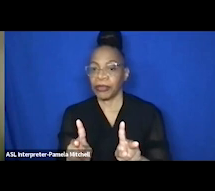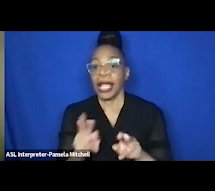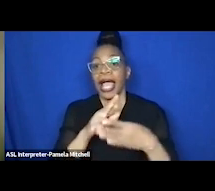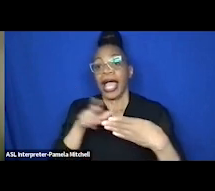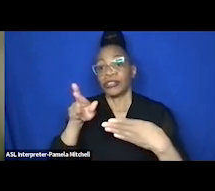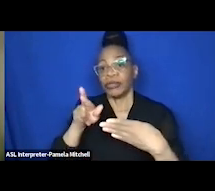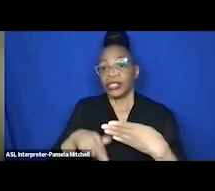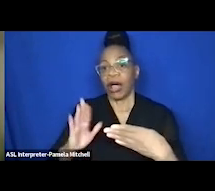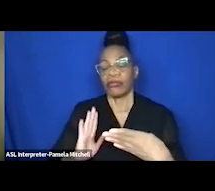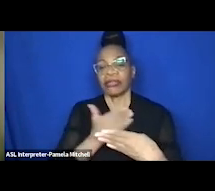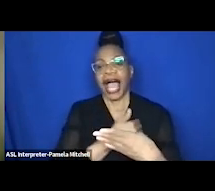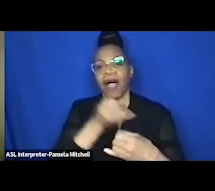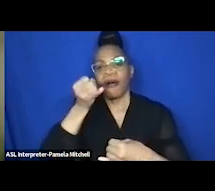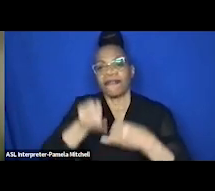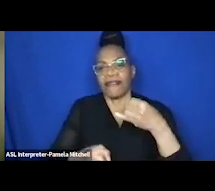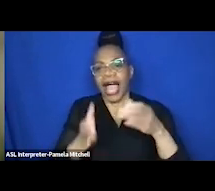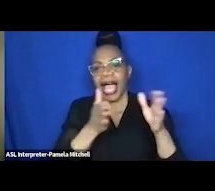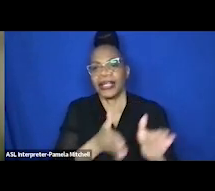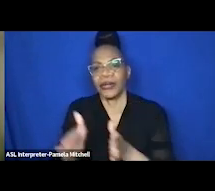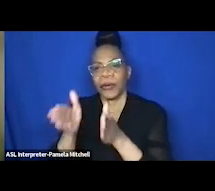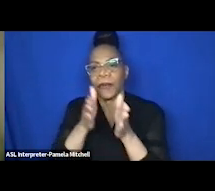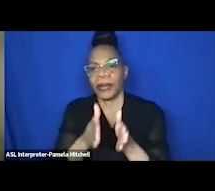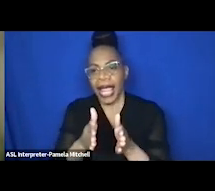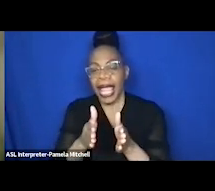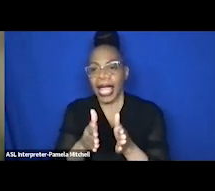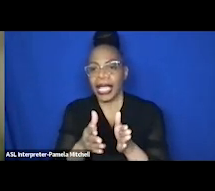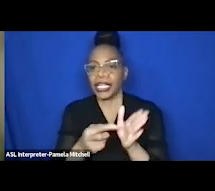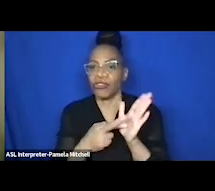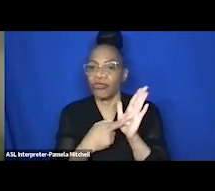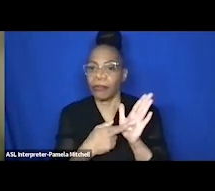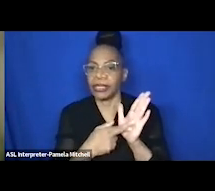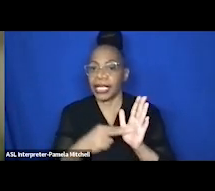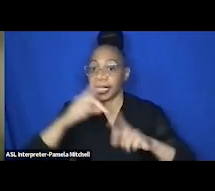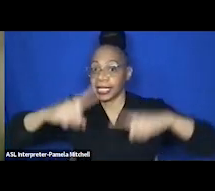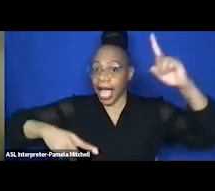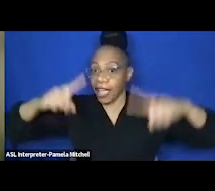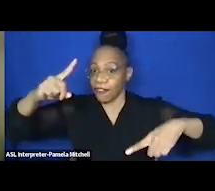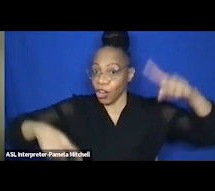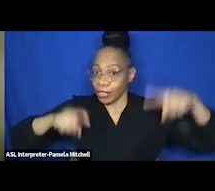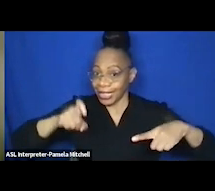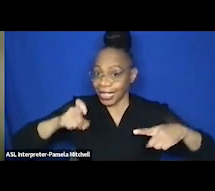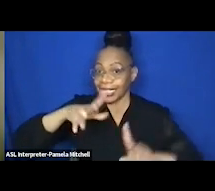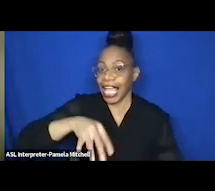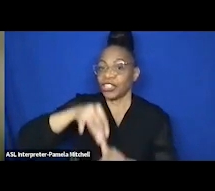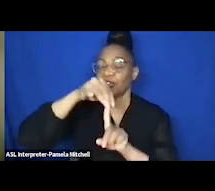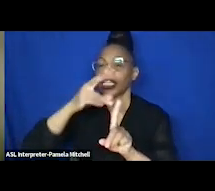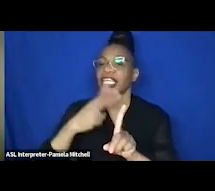our final plan really represented the diverse needs and the unique voices of stakeholders throughout our region,